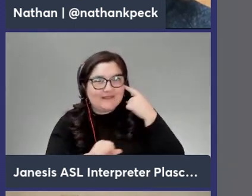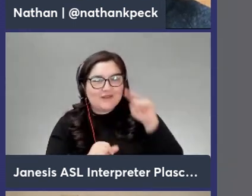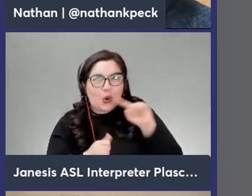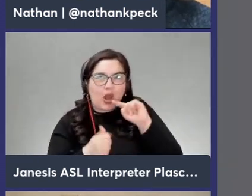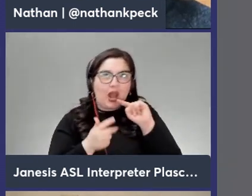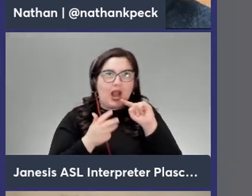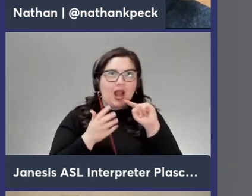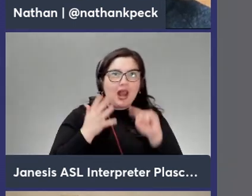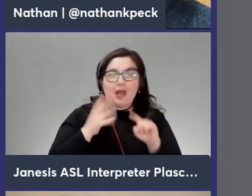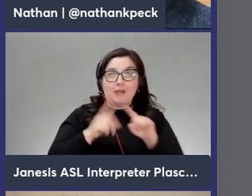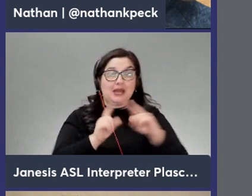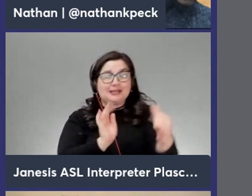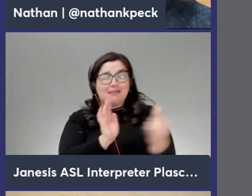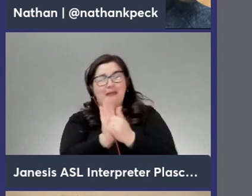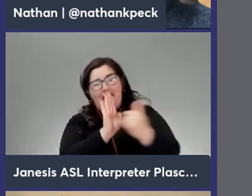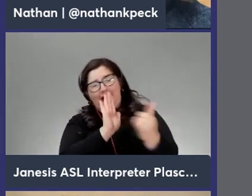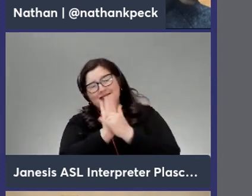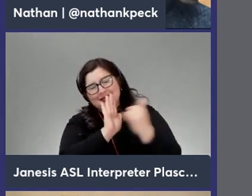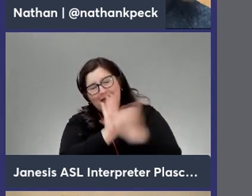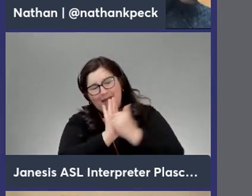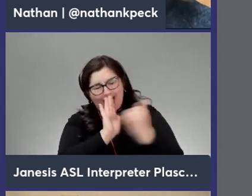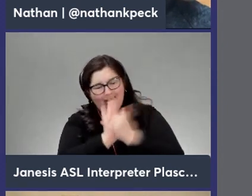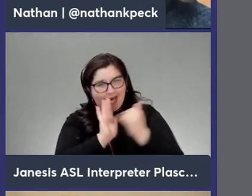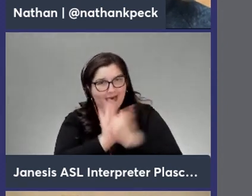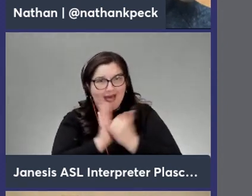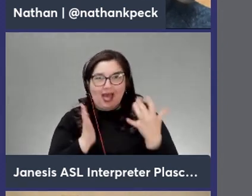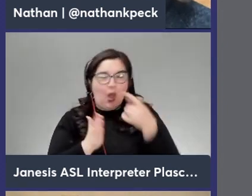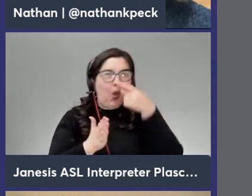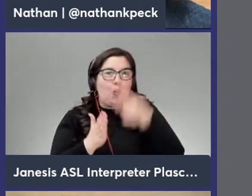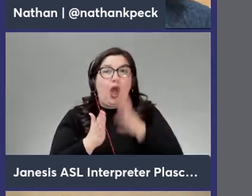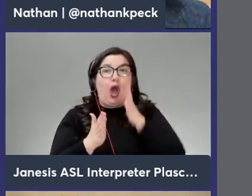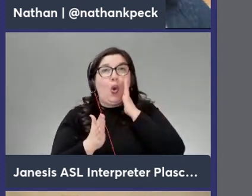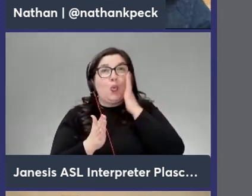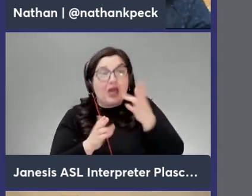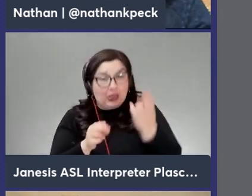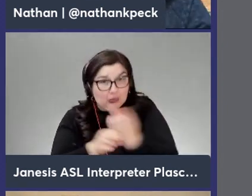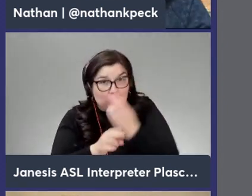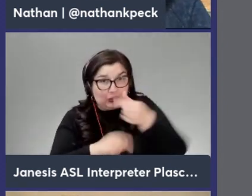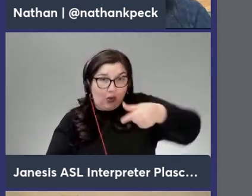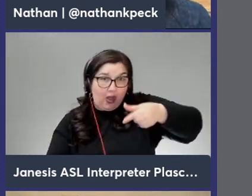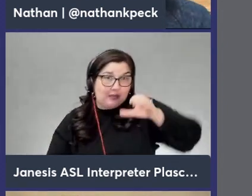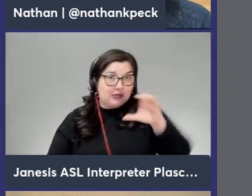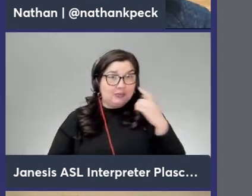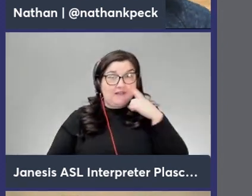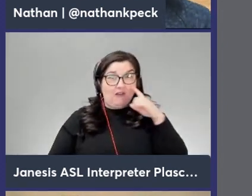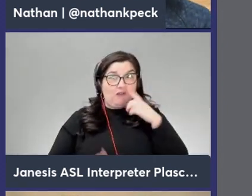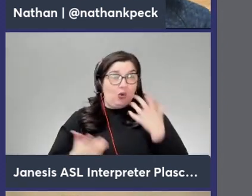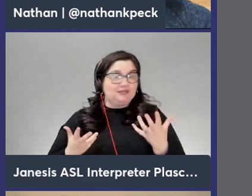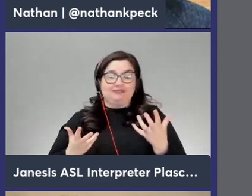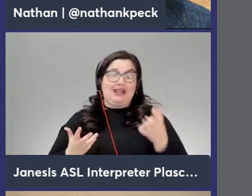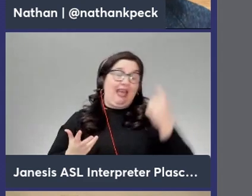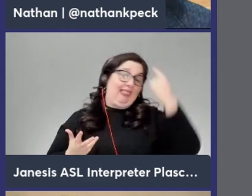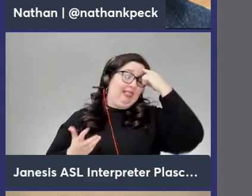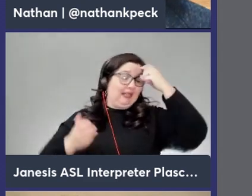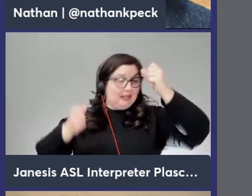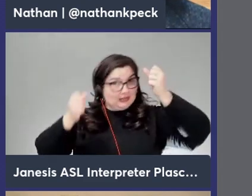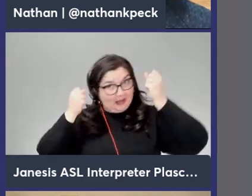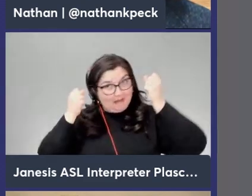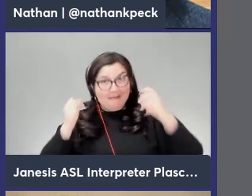it's just impossible, like, what we will ultimately use quantum computers for, I think that there are just a lot of applications that we haven't thought of yet,